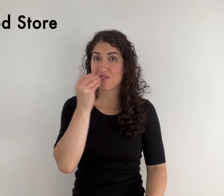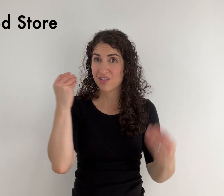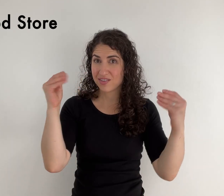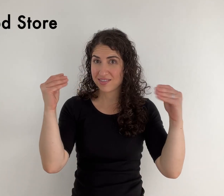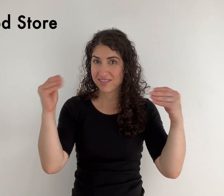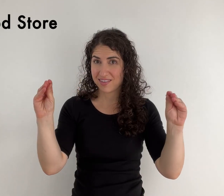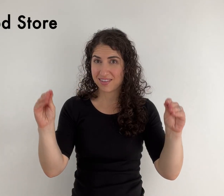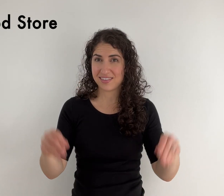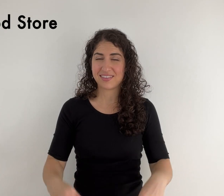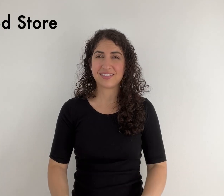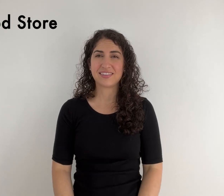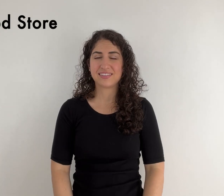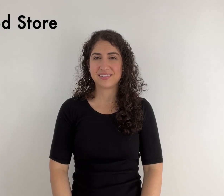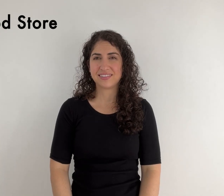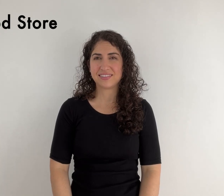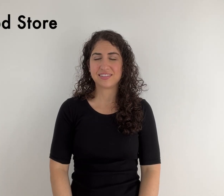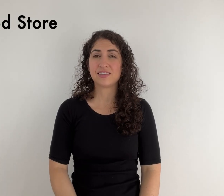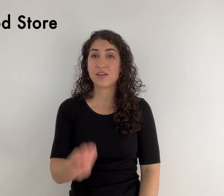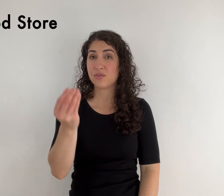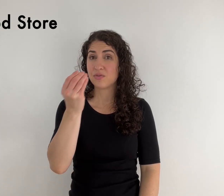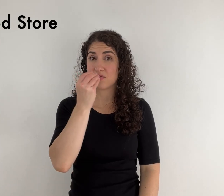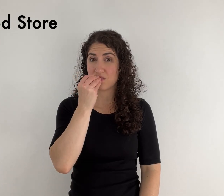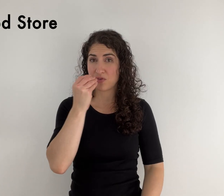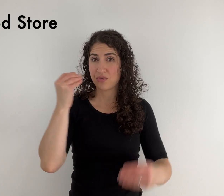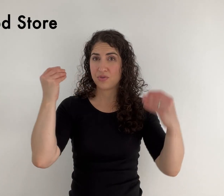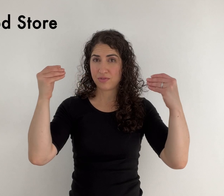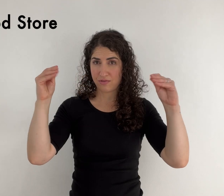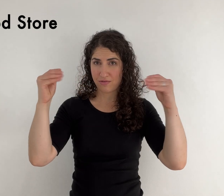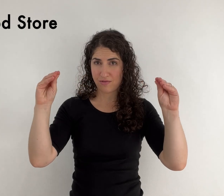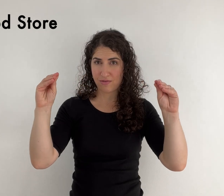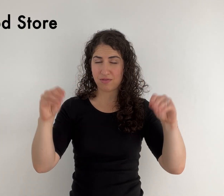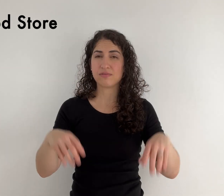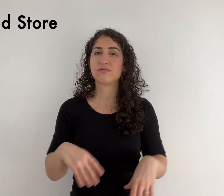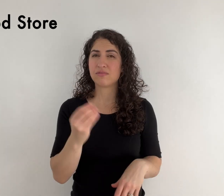Food store